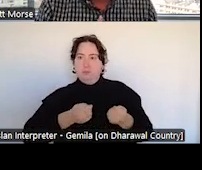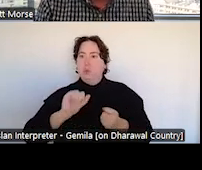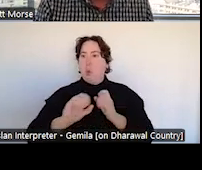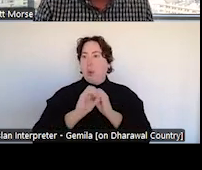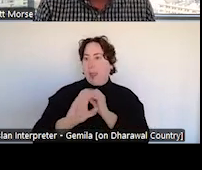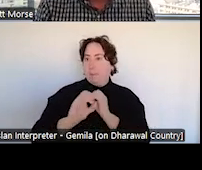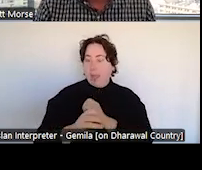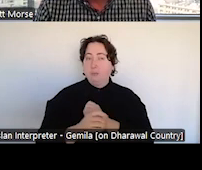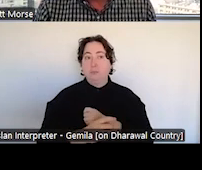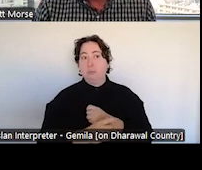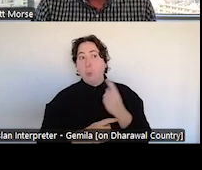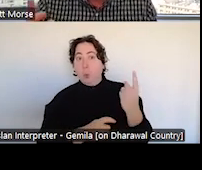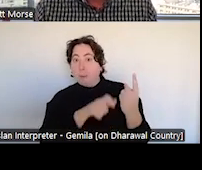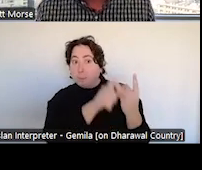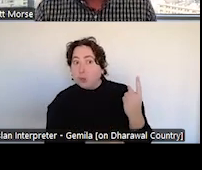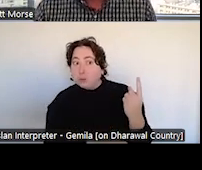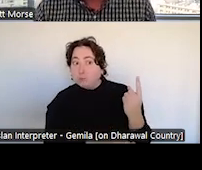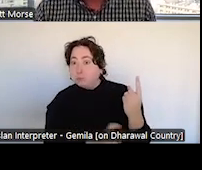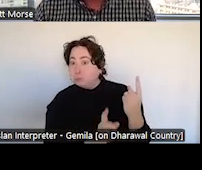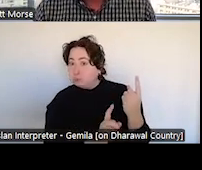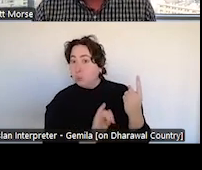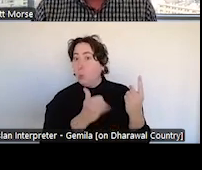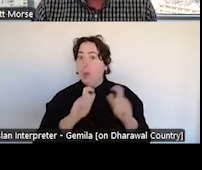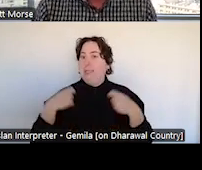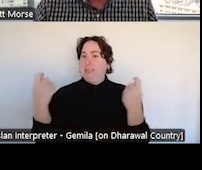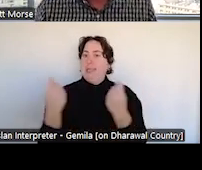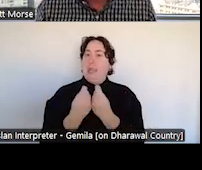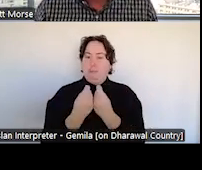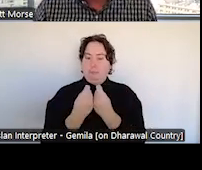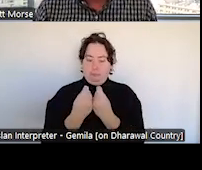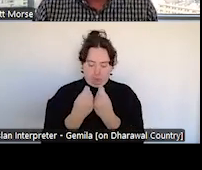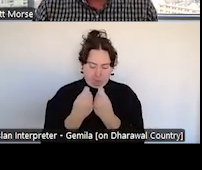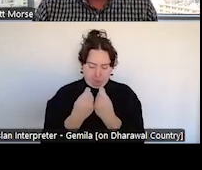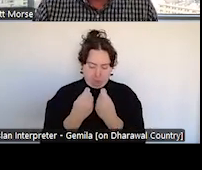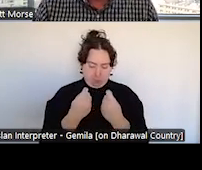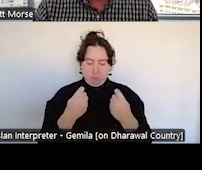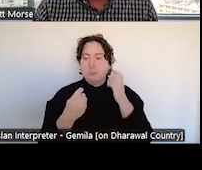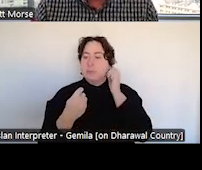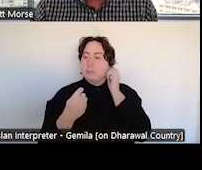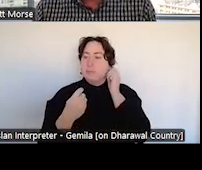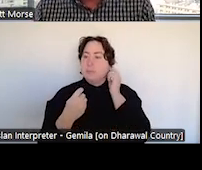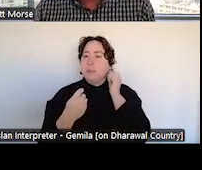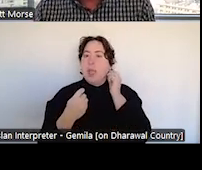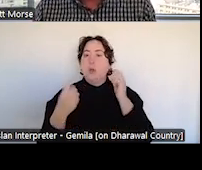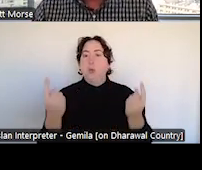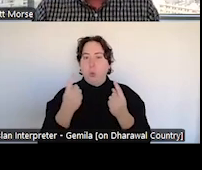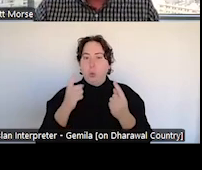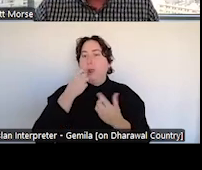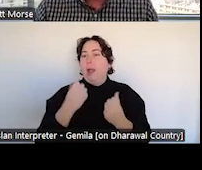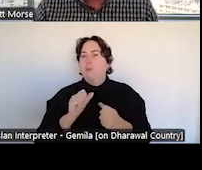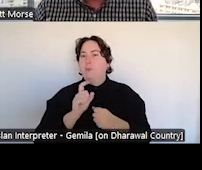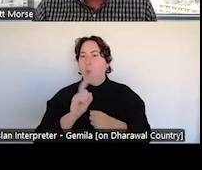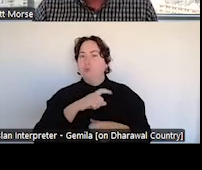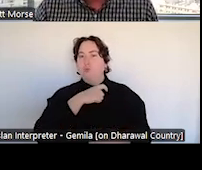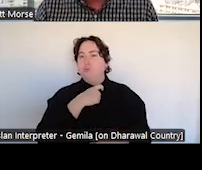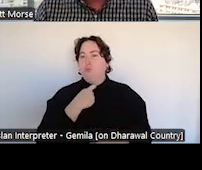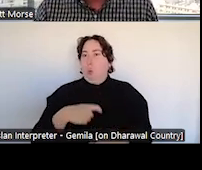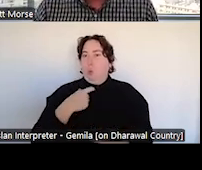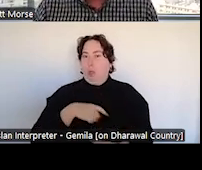be one person? Or a team? And who within the team will play what role? It's great to understand that